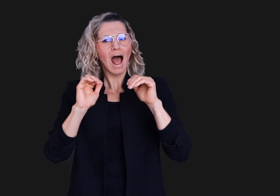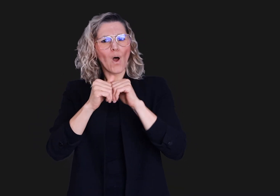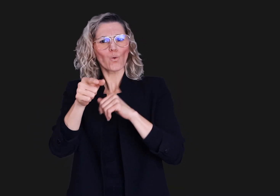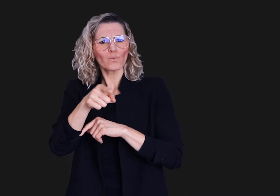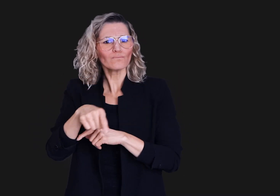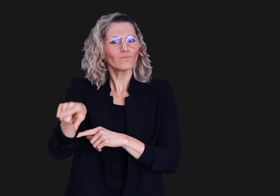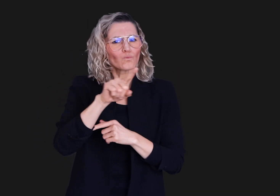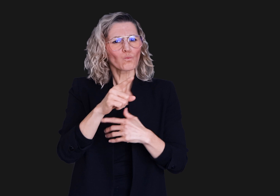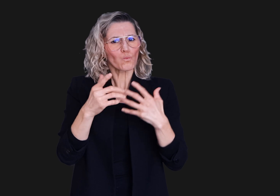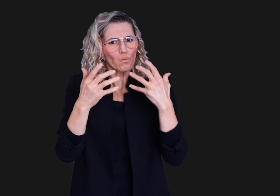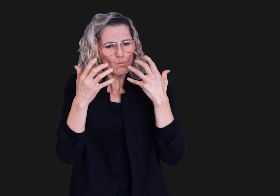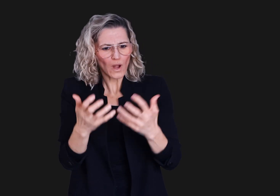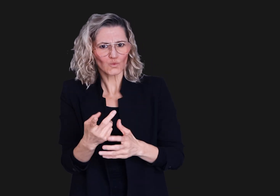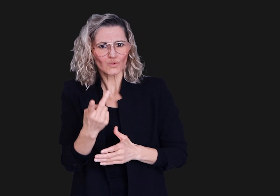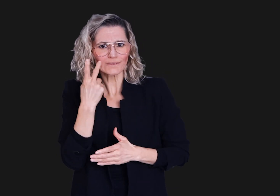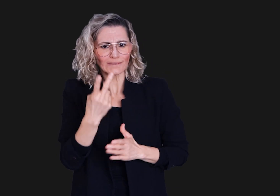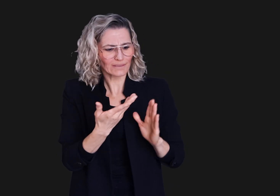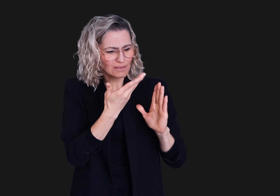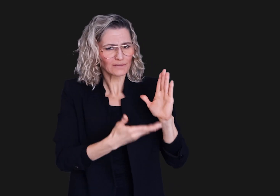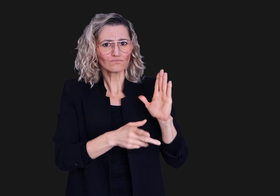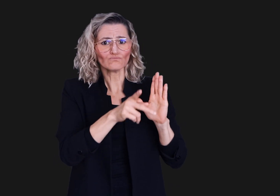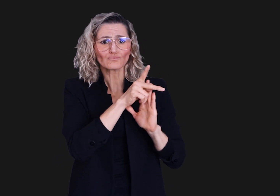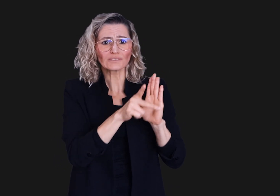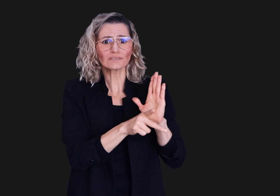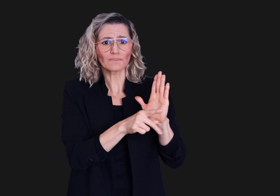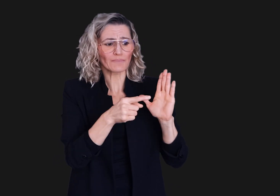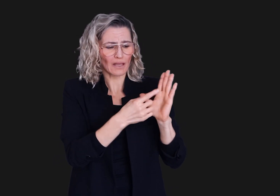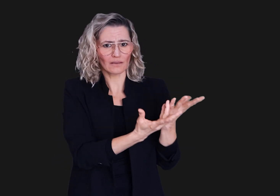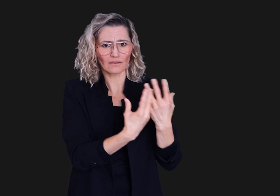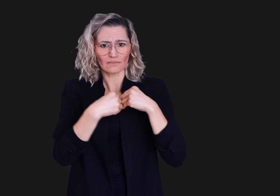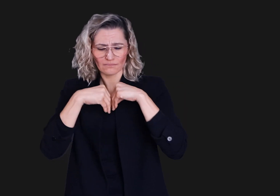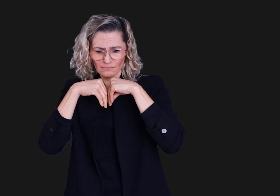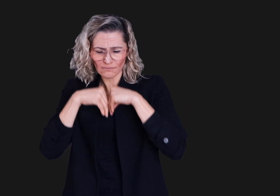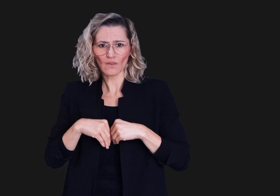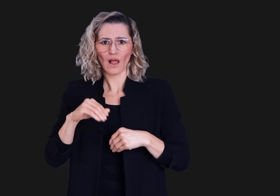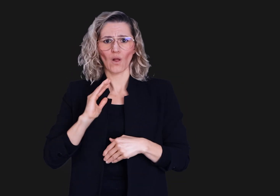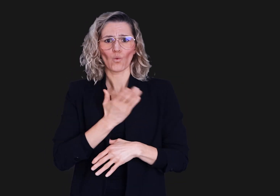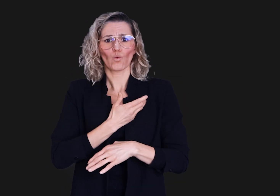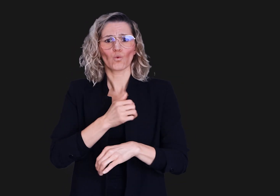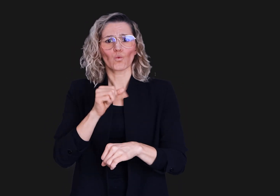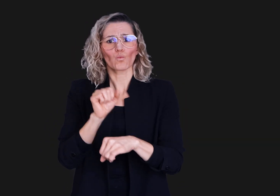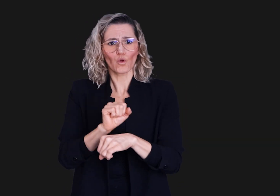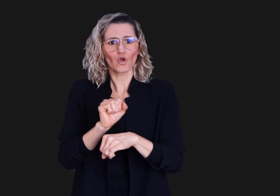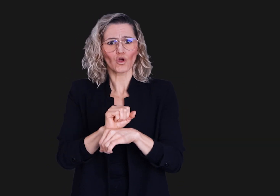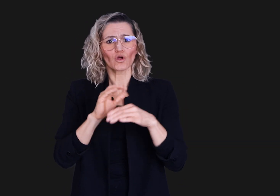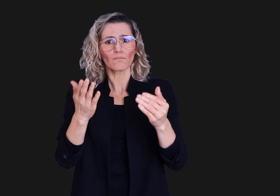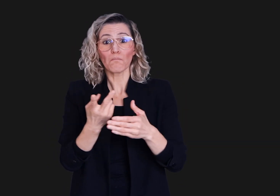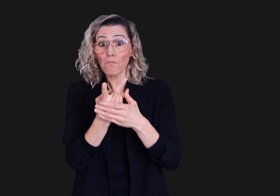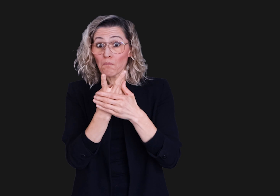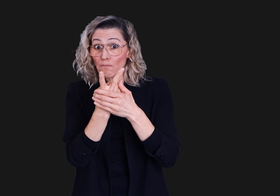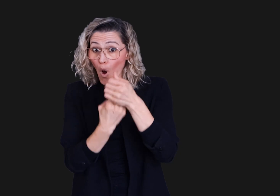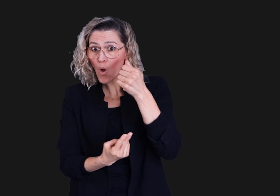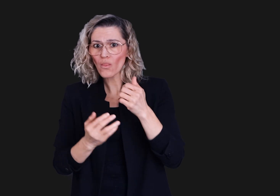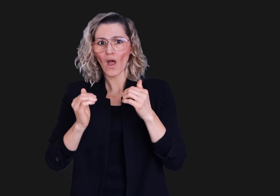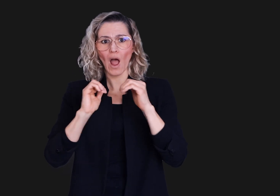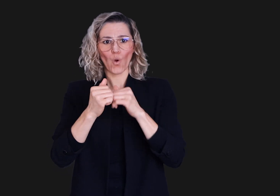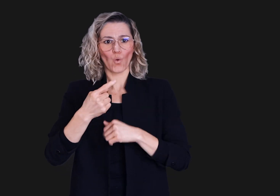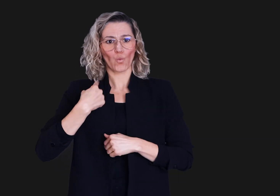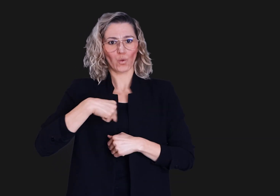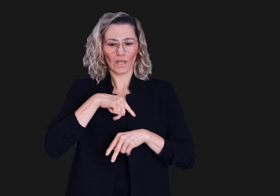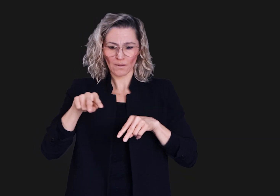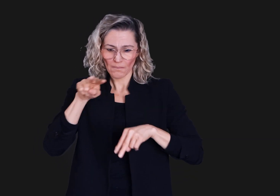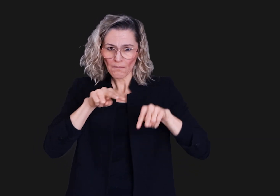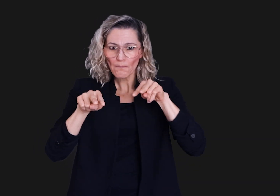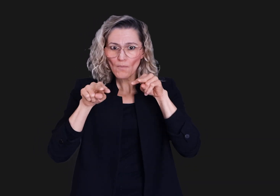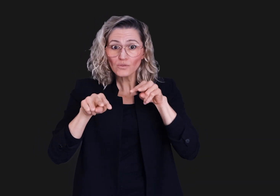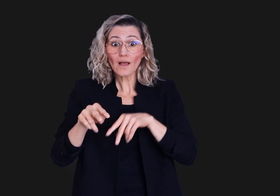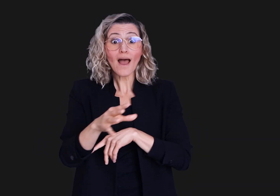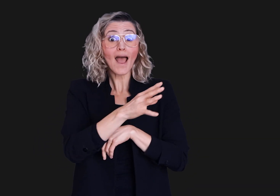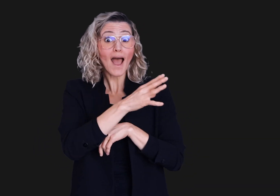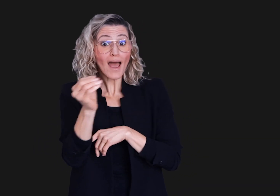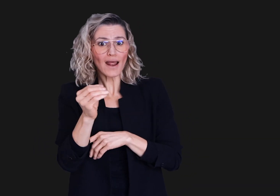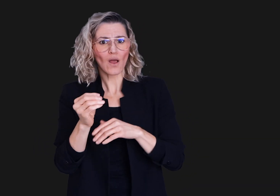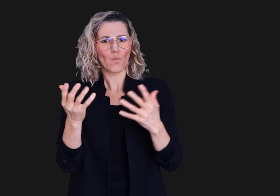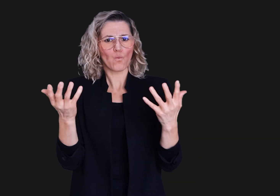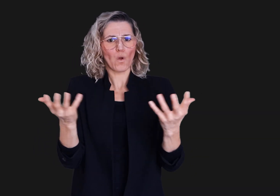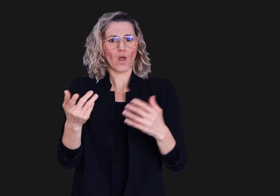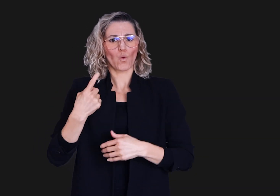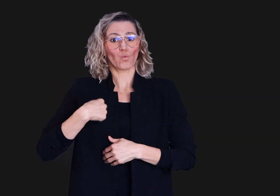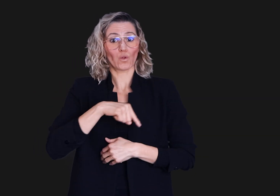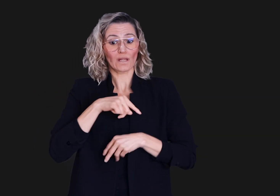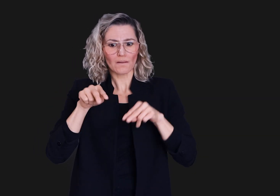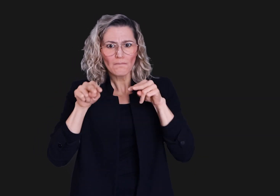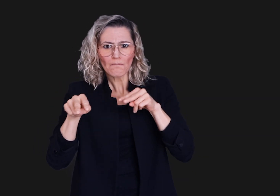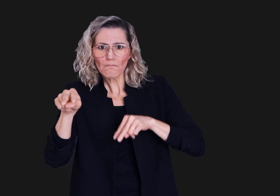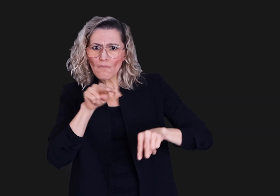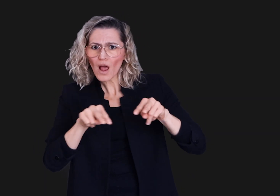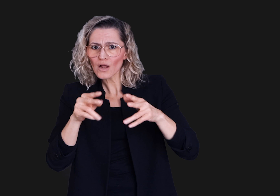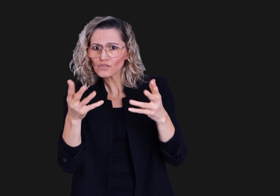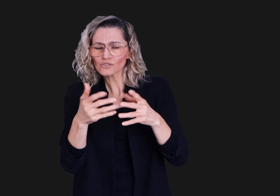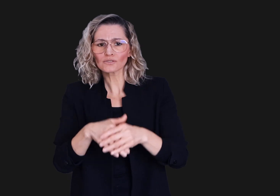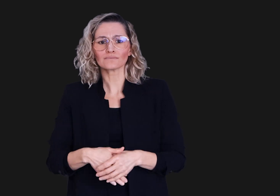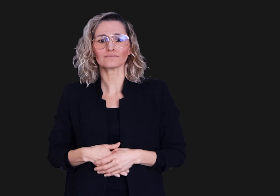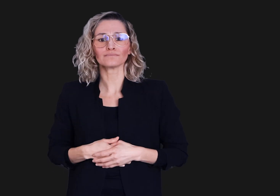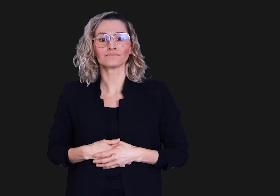We asked them how they would like to see the principles incorporated into our work – both how we monitor, and what we monitor.